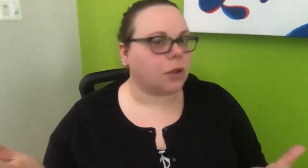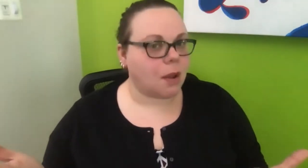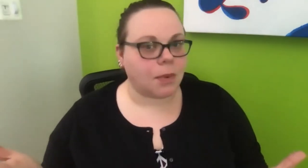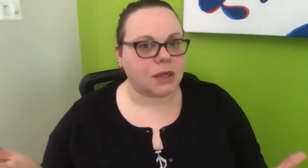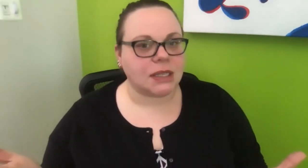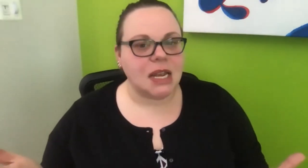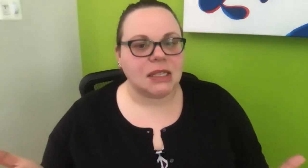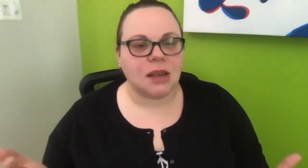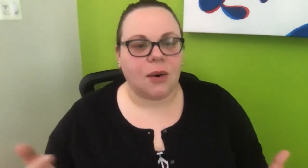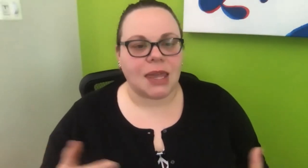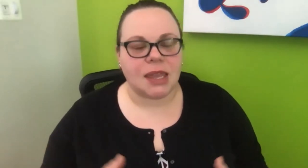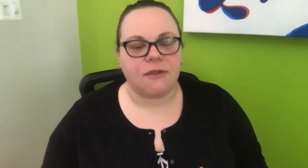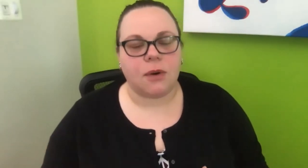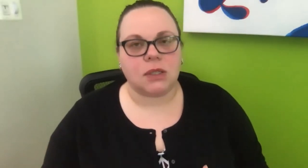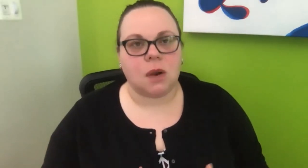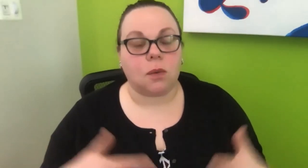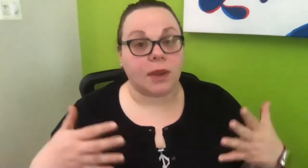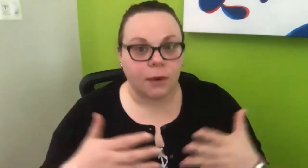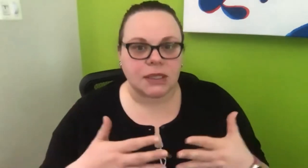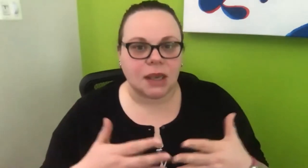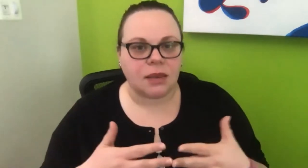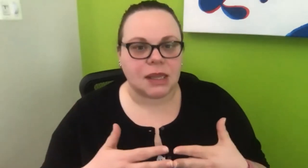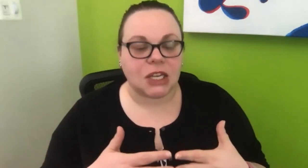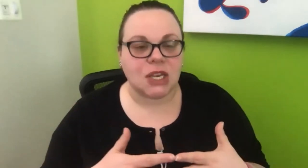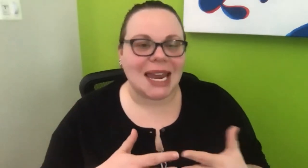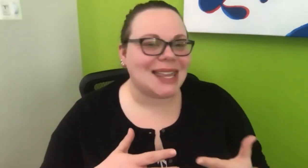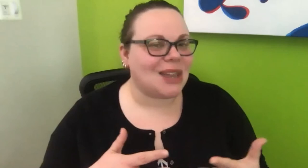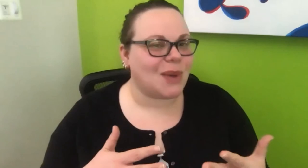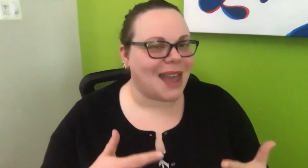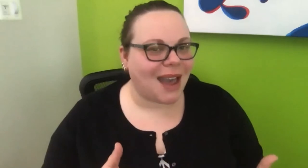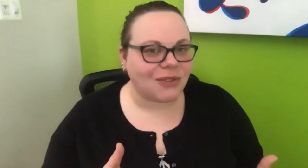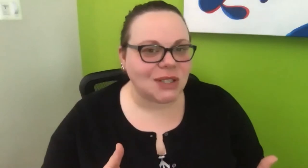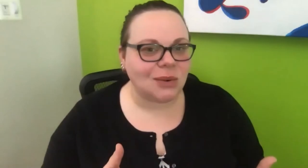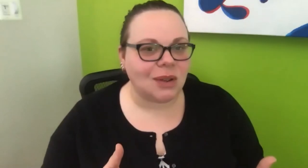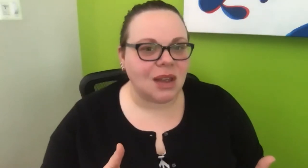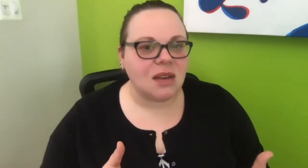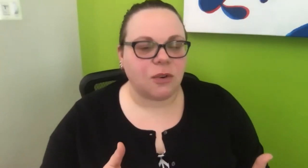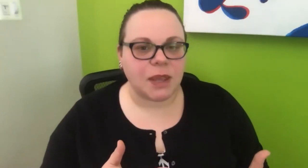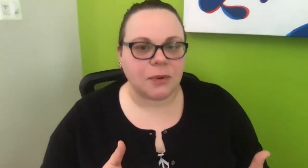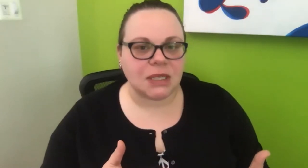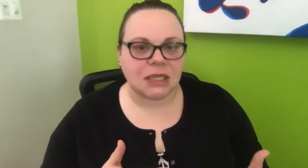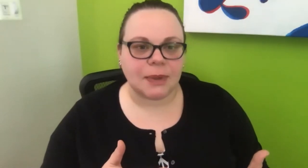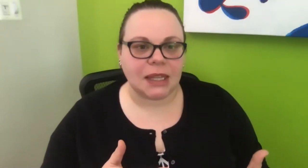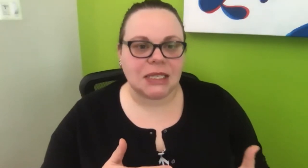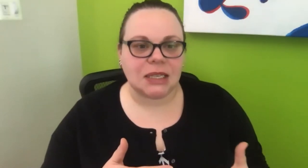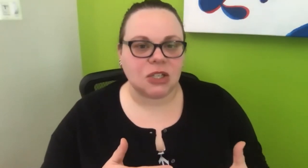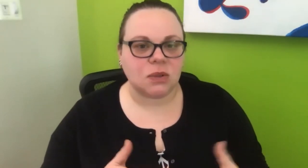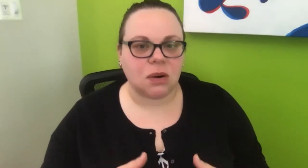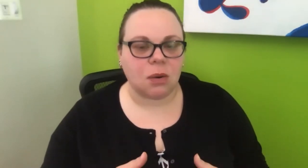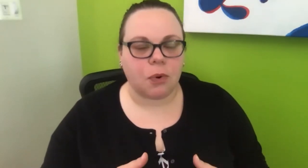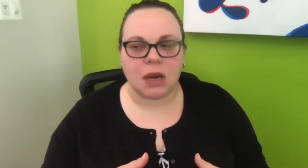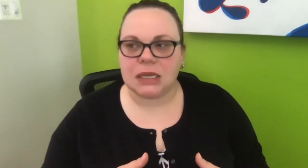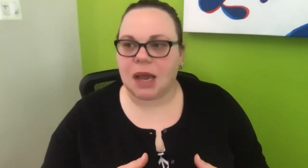So, I think folks are refocusing on this election, and I think we have to. For people with disabilities, the issues that are important—